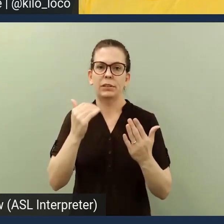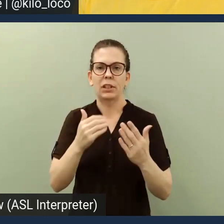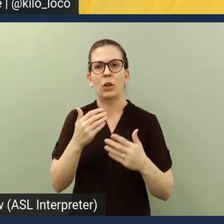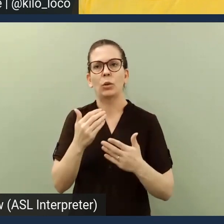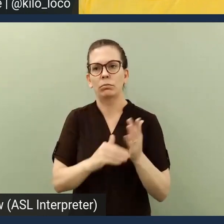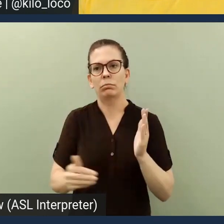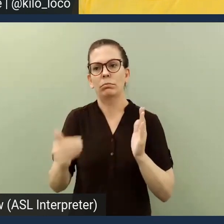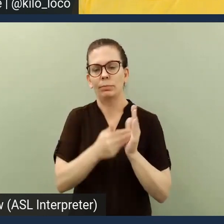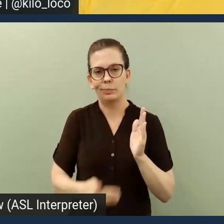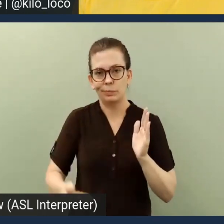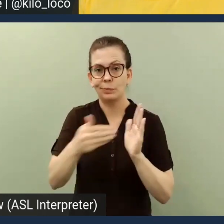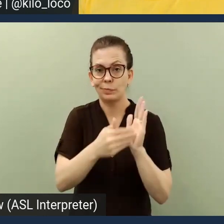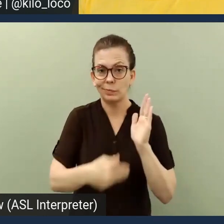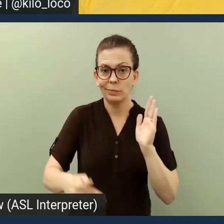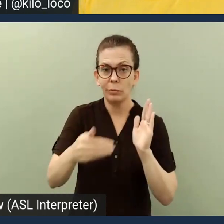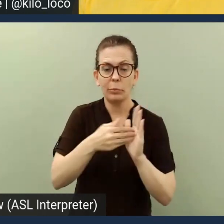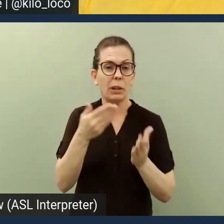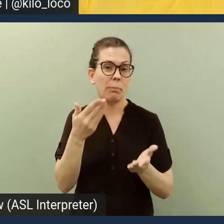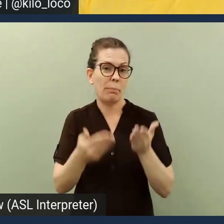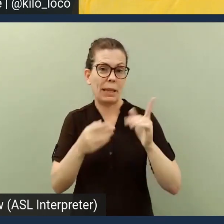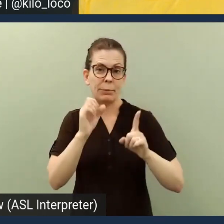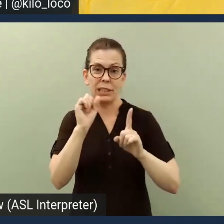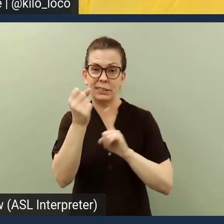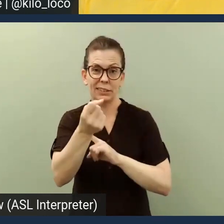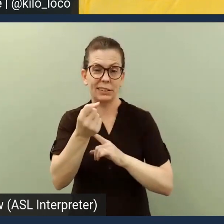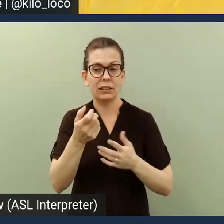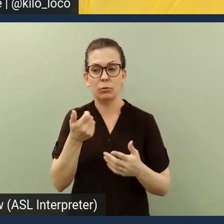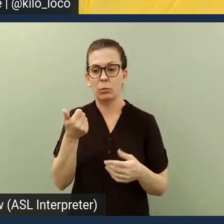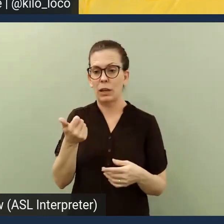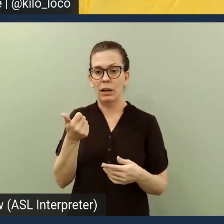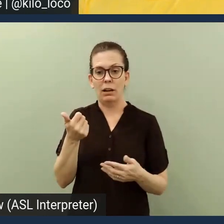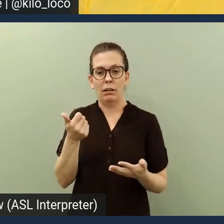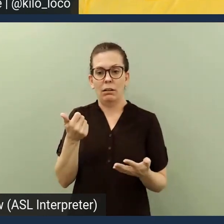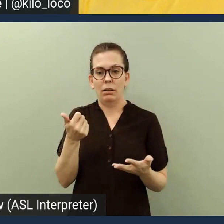and there may be instances where you want all of these steps